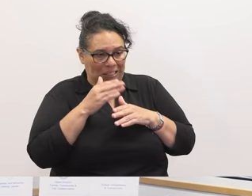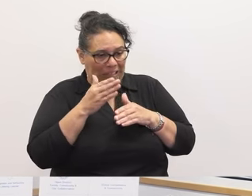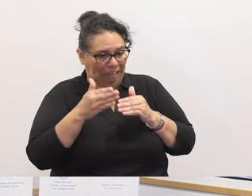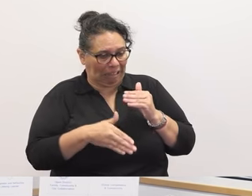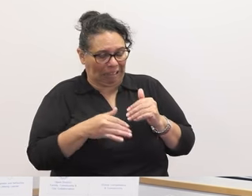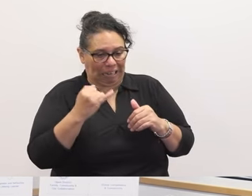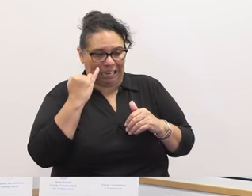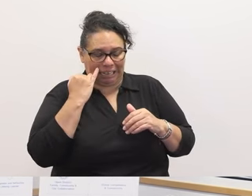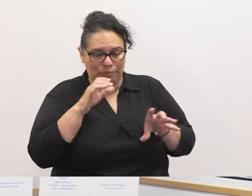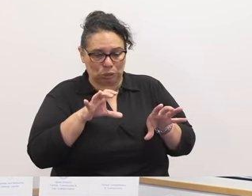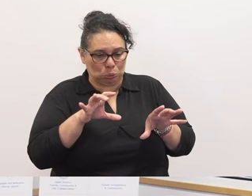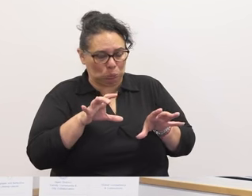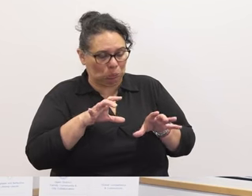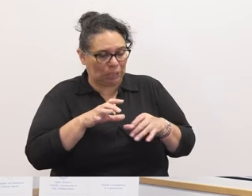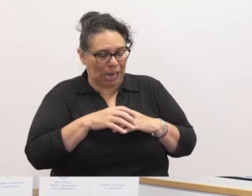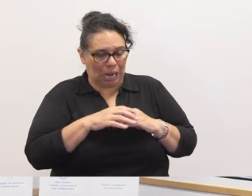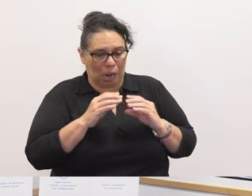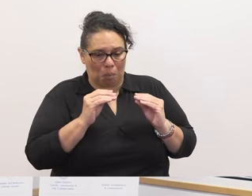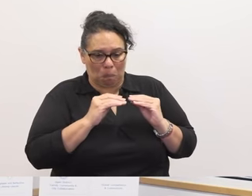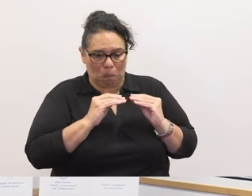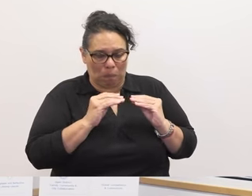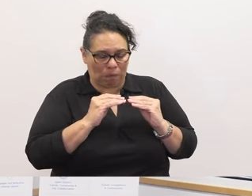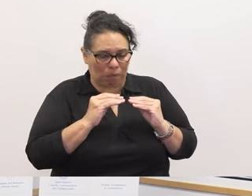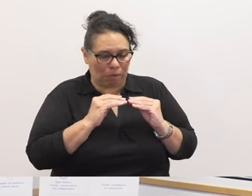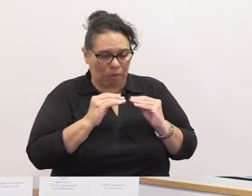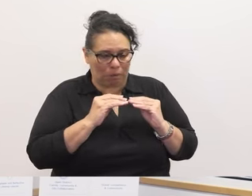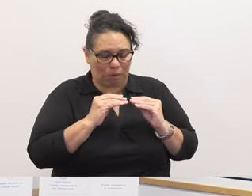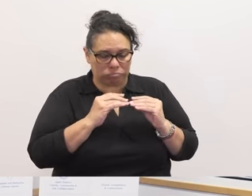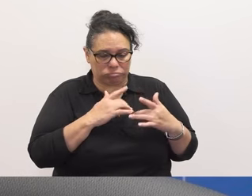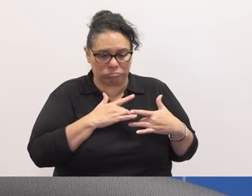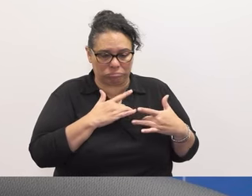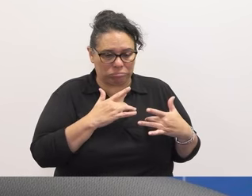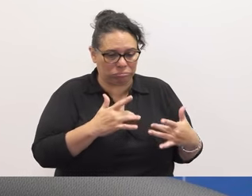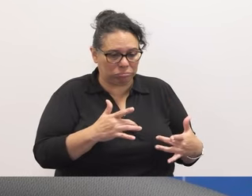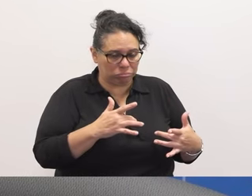I'm more inclined to like two for a variety of reasons.